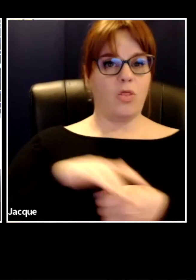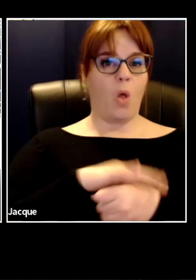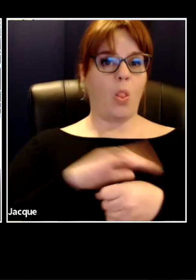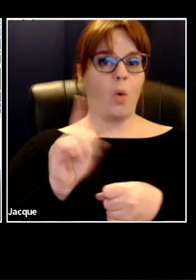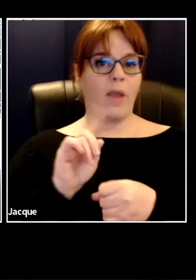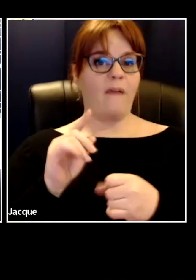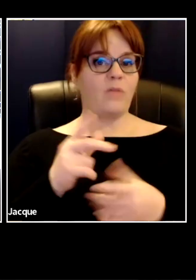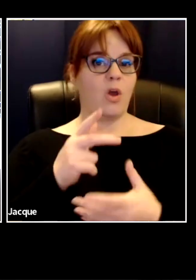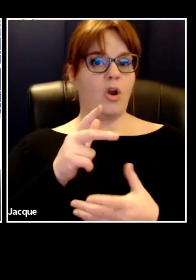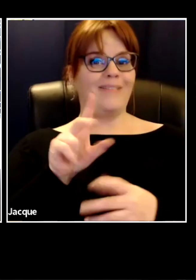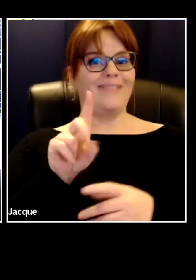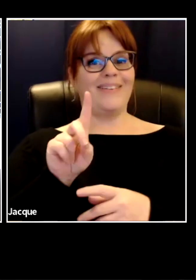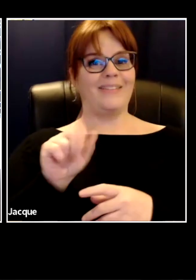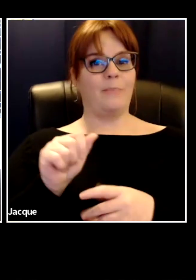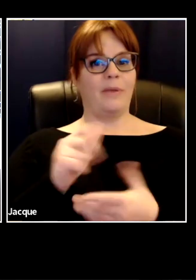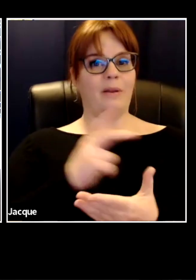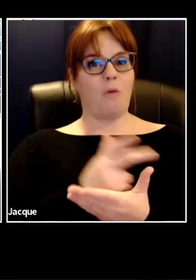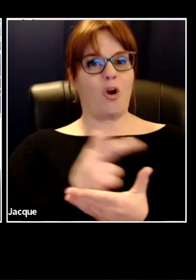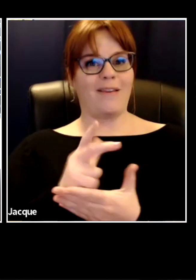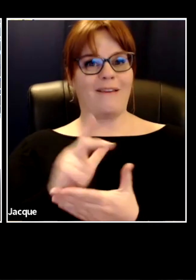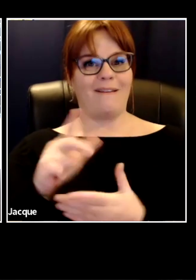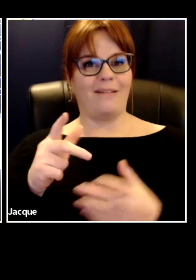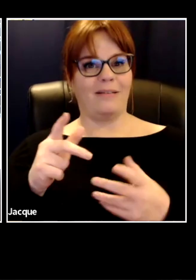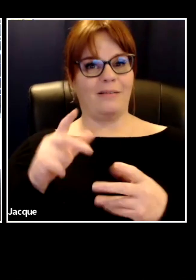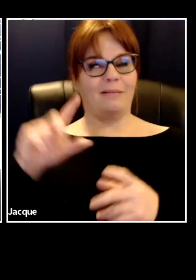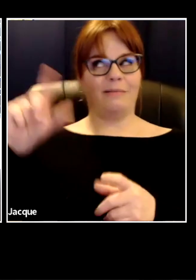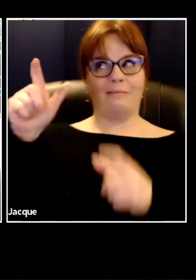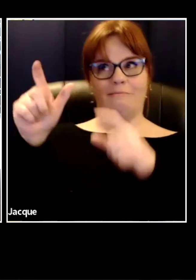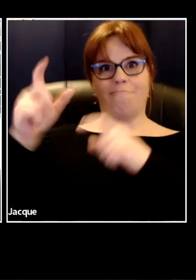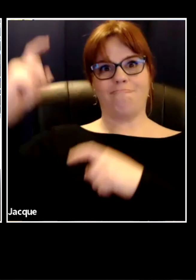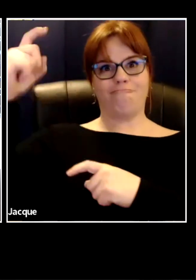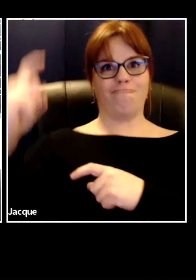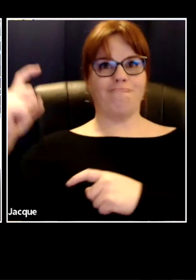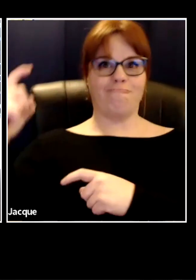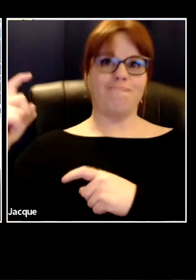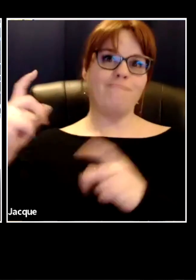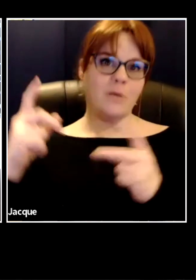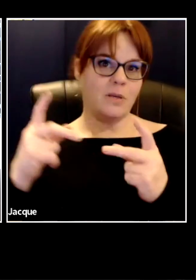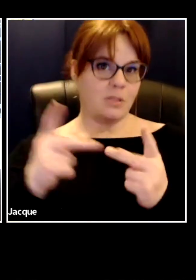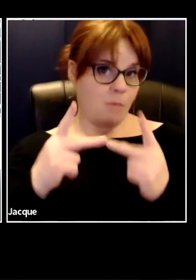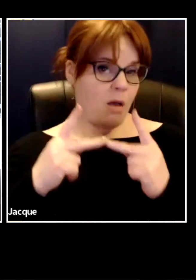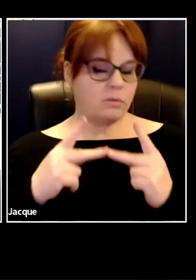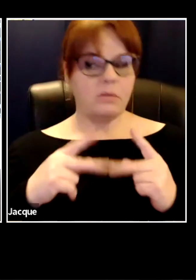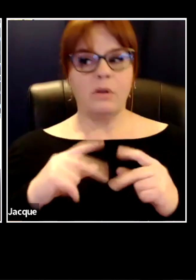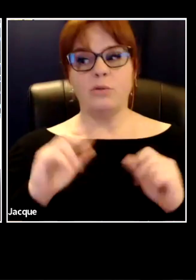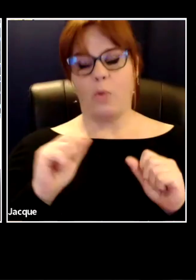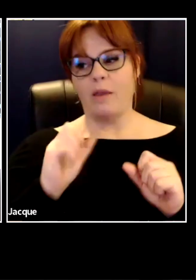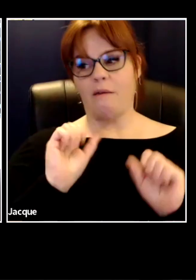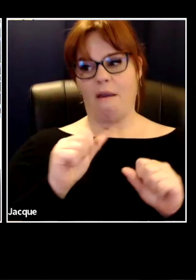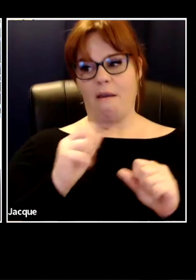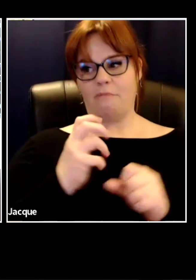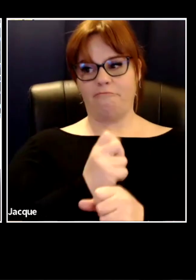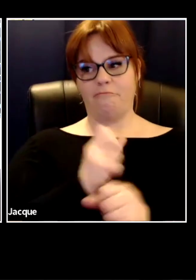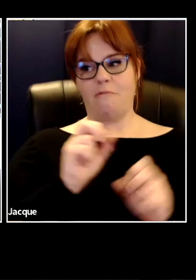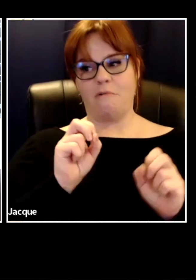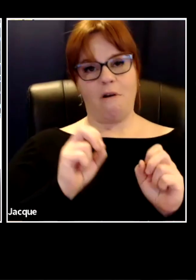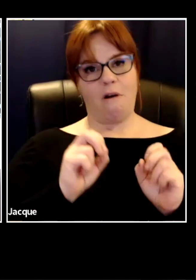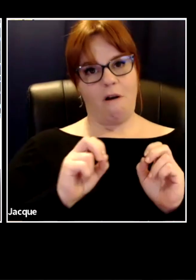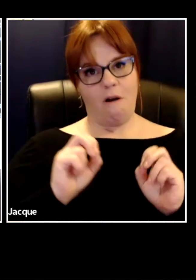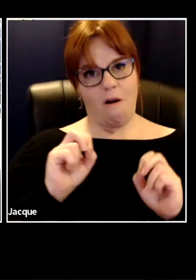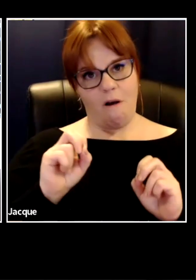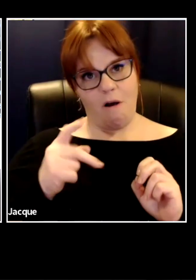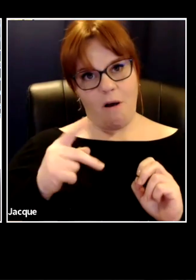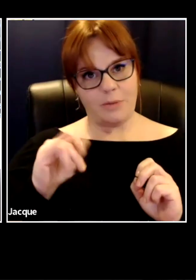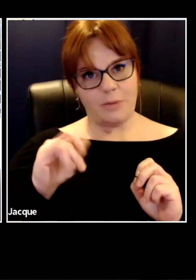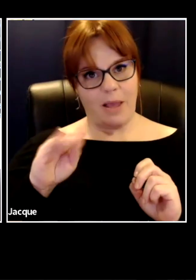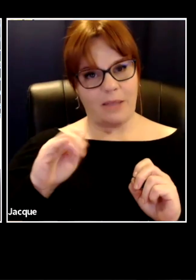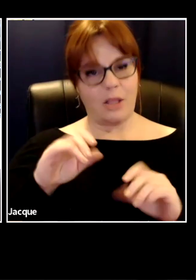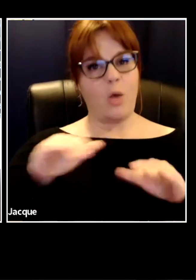placard spots so that um they can optimize the uh walksheds and access to public buildings in